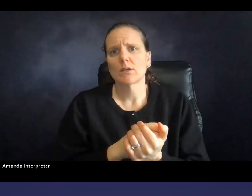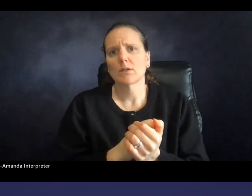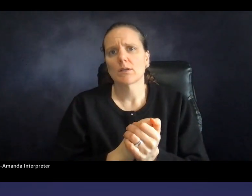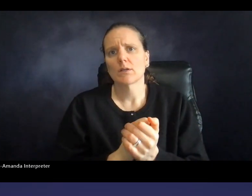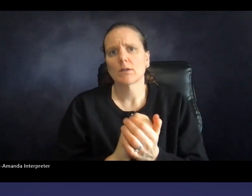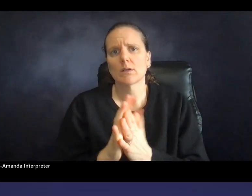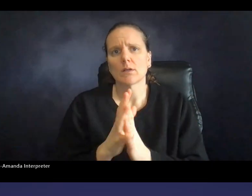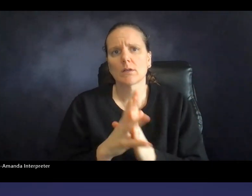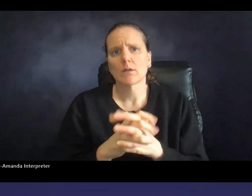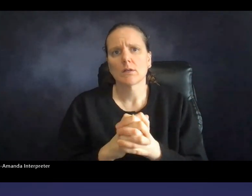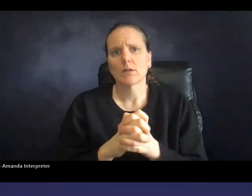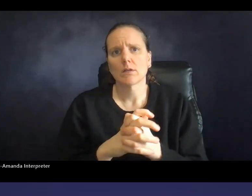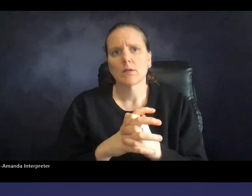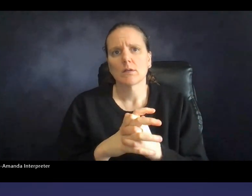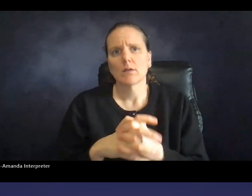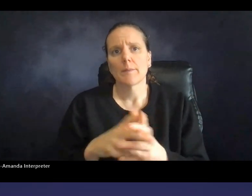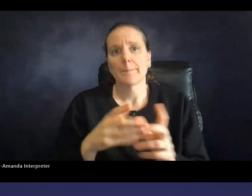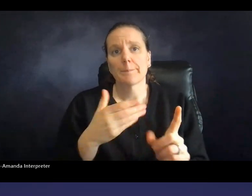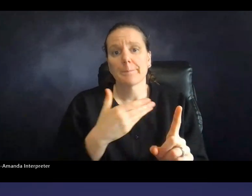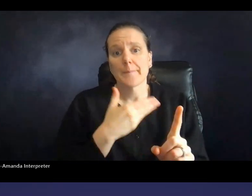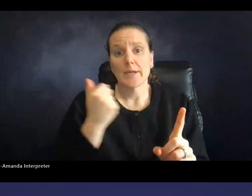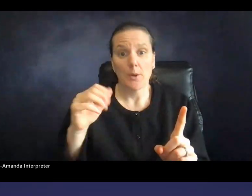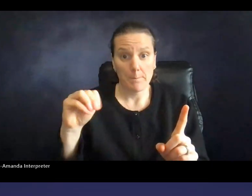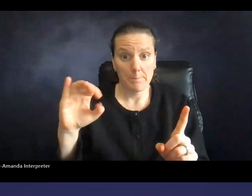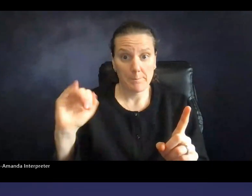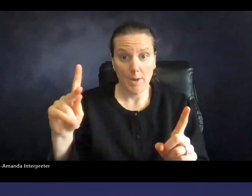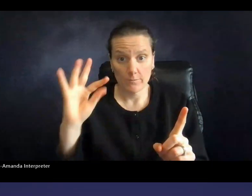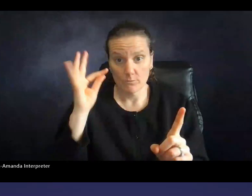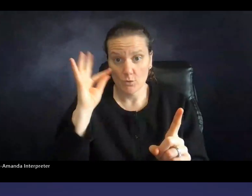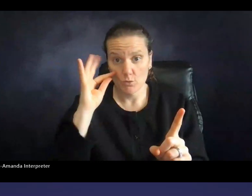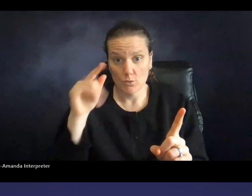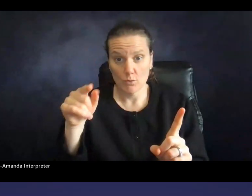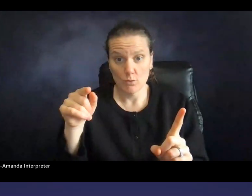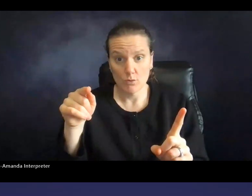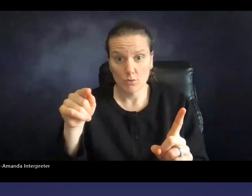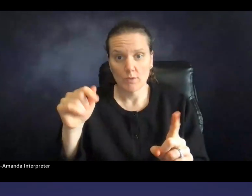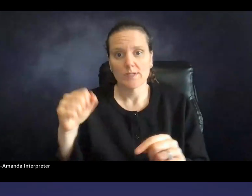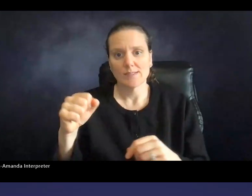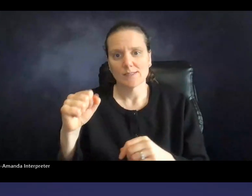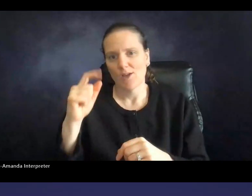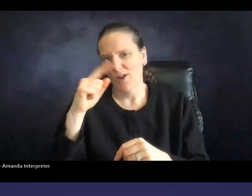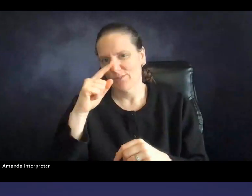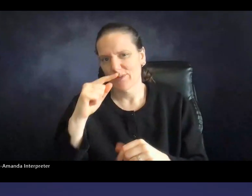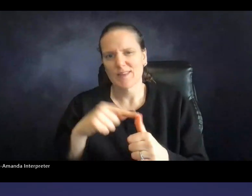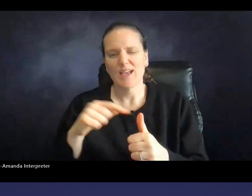or plant-based sweeteners better than other sweeteners? Yes. So artificial sweeteners like sucralose,